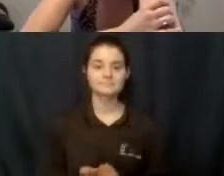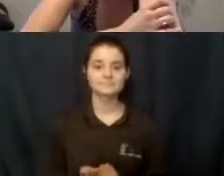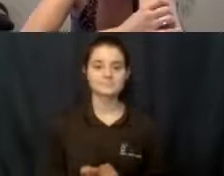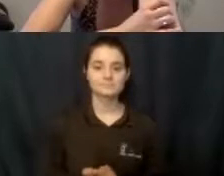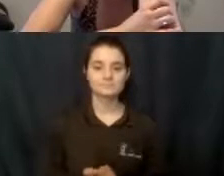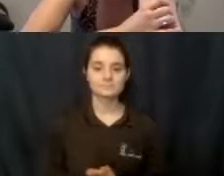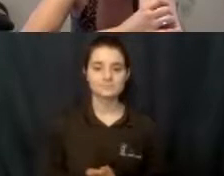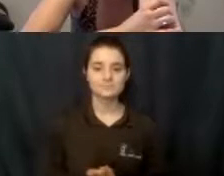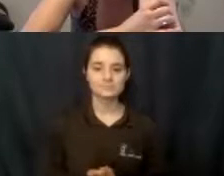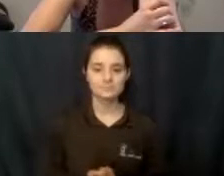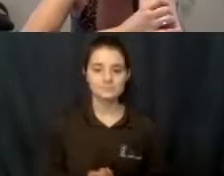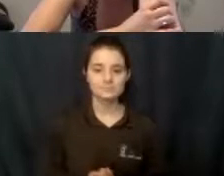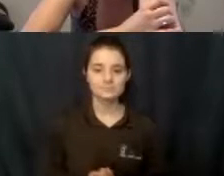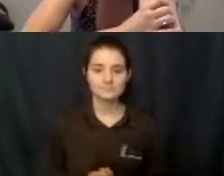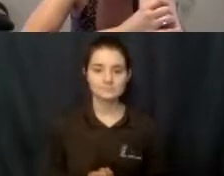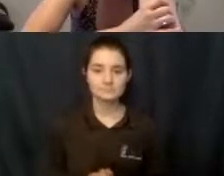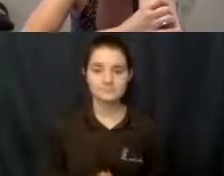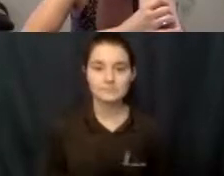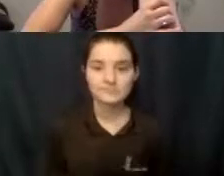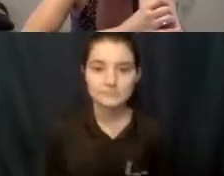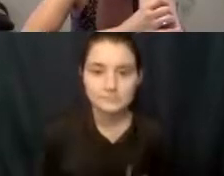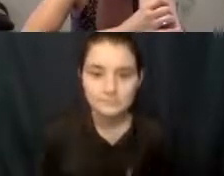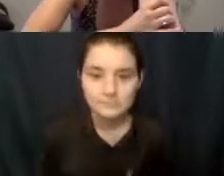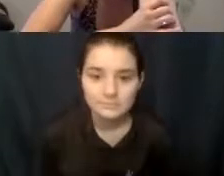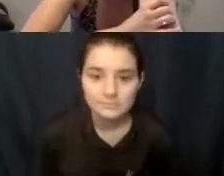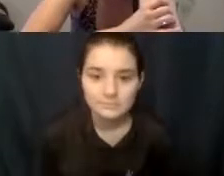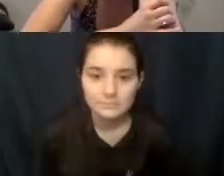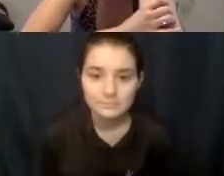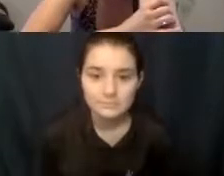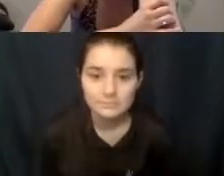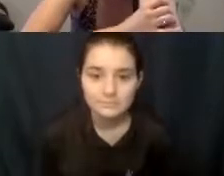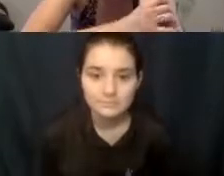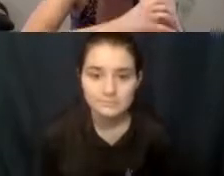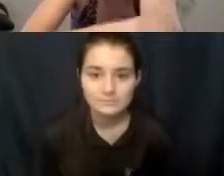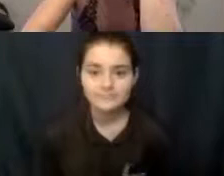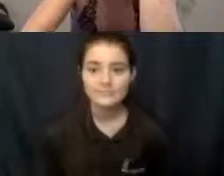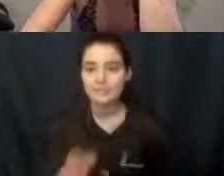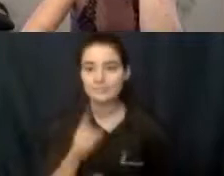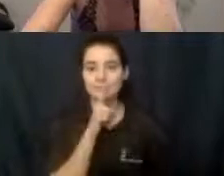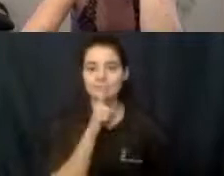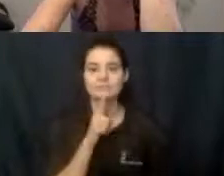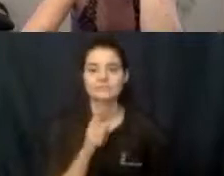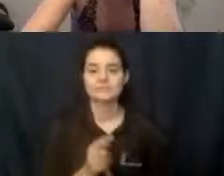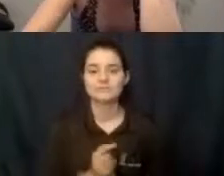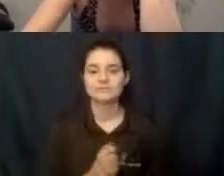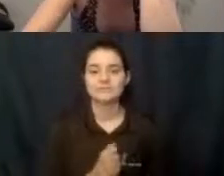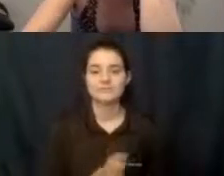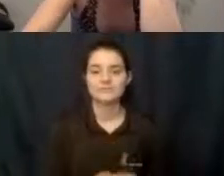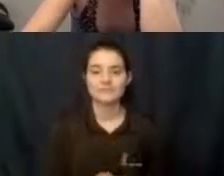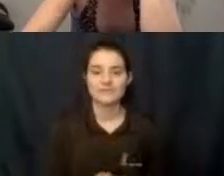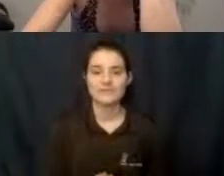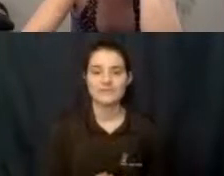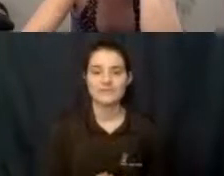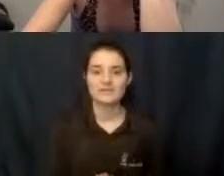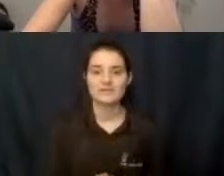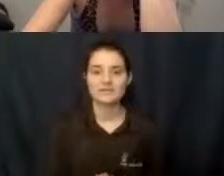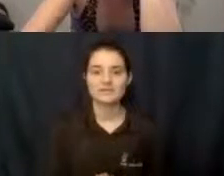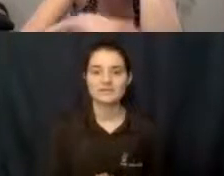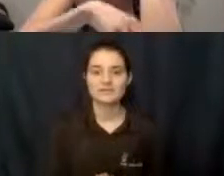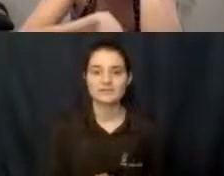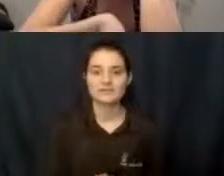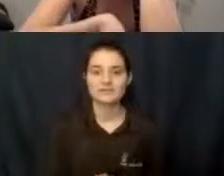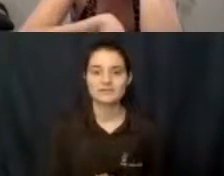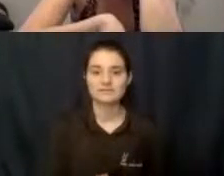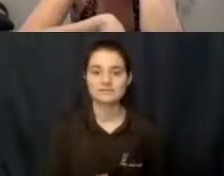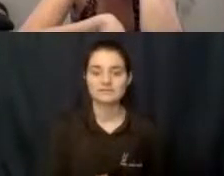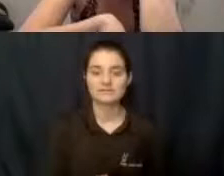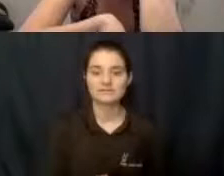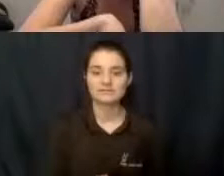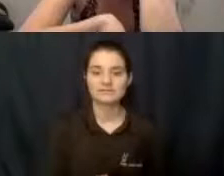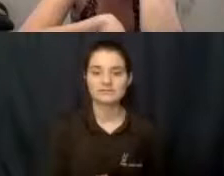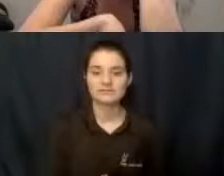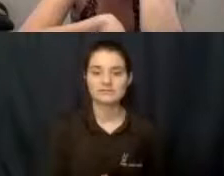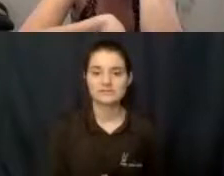I am looking for Debbie, wait a minute. Debbie, we can't hear you, you are on mute.